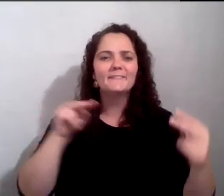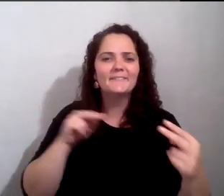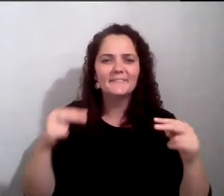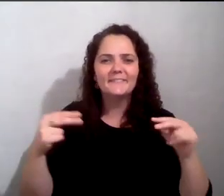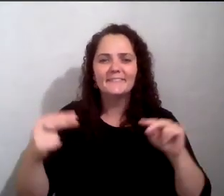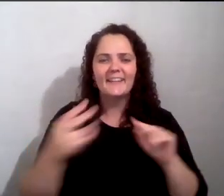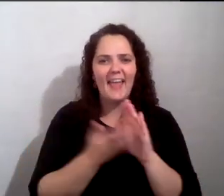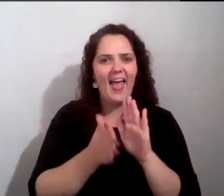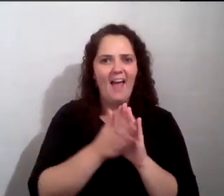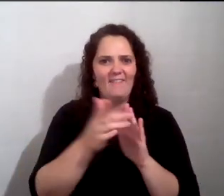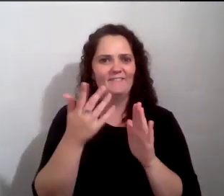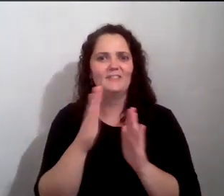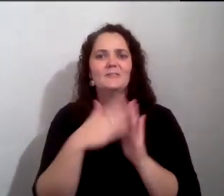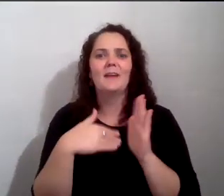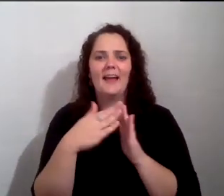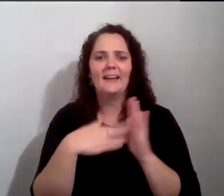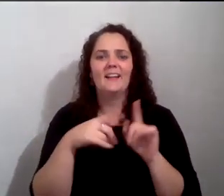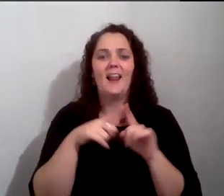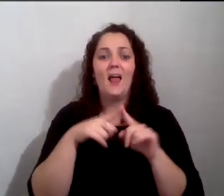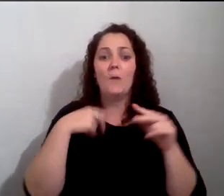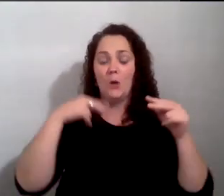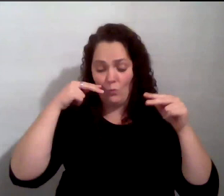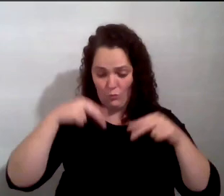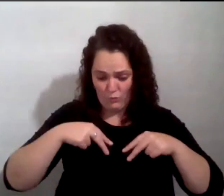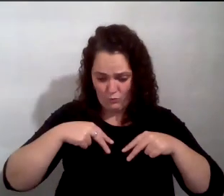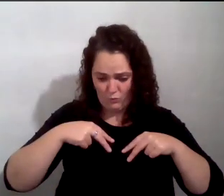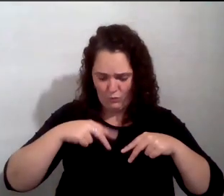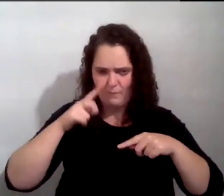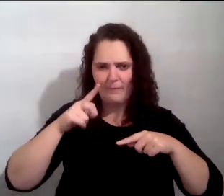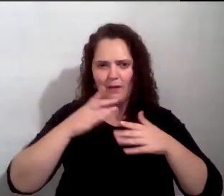australian artists as well from Margaret Preston to Ian Fairweather.